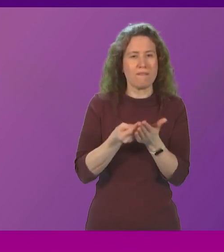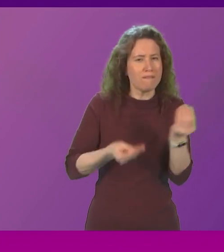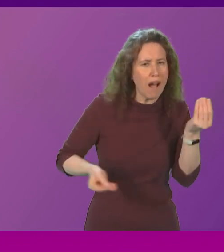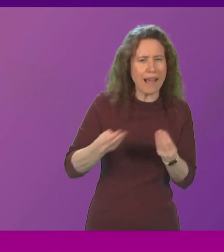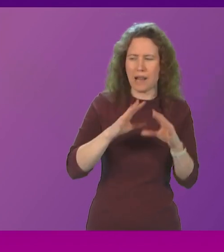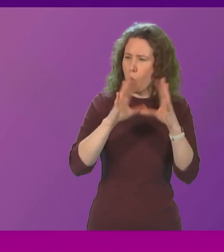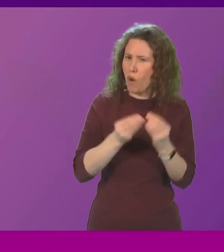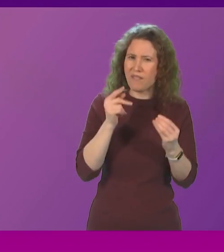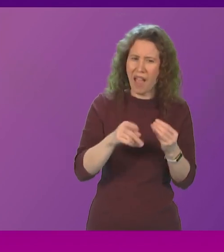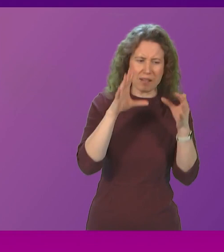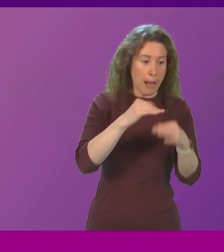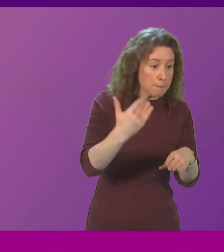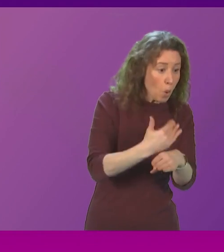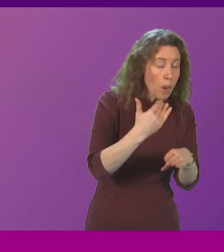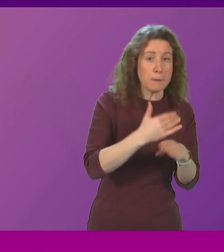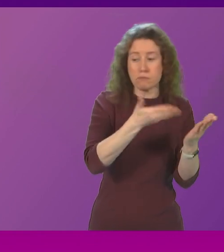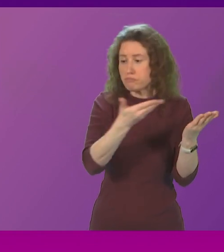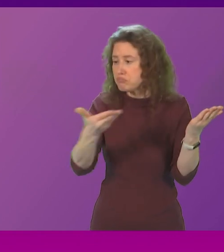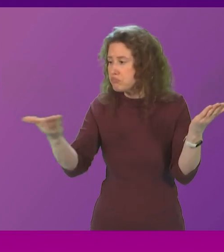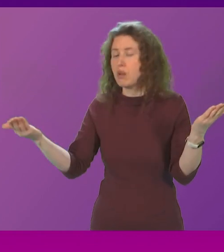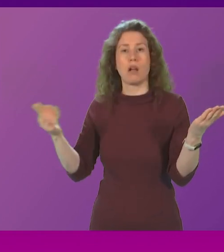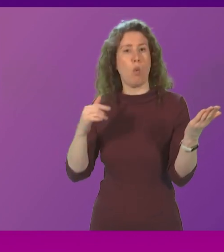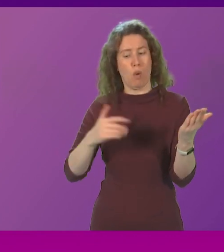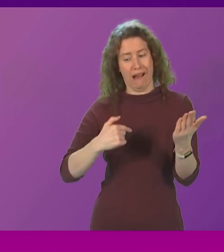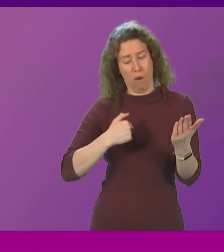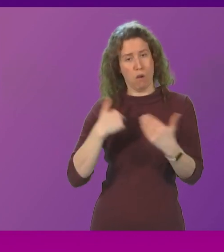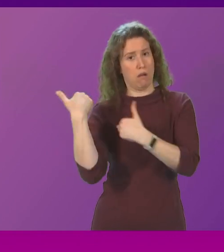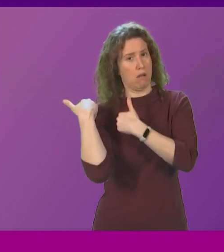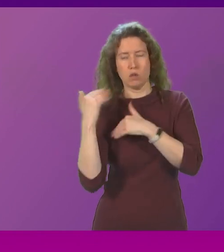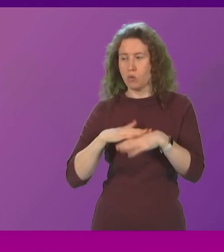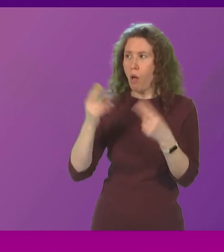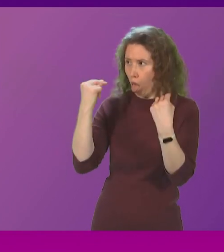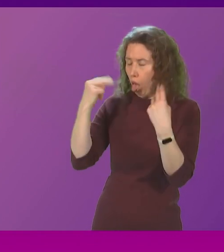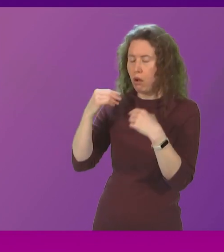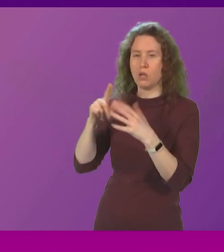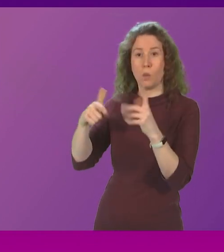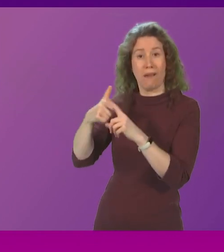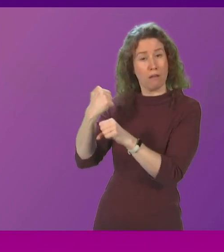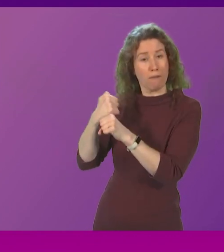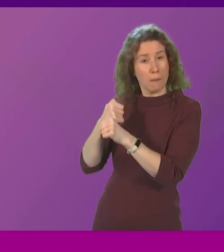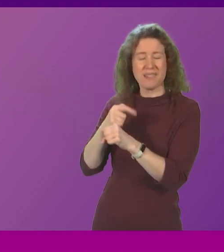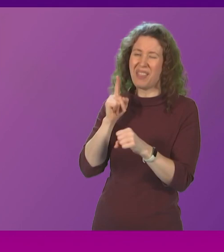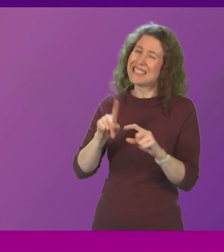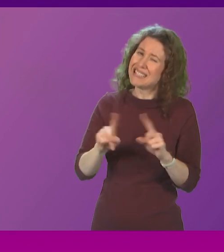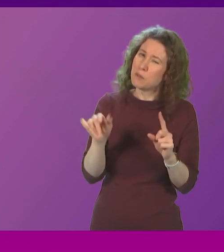over employment all in our hands, instead of being at the mercy of a UK Government? That is the difference between Pam Duncan-Glancy and me—